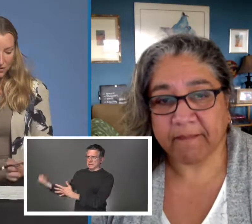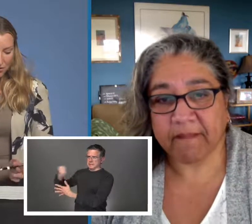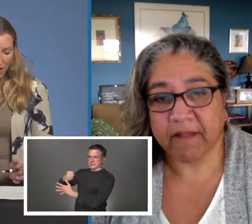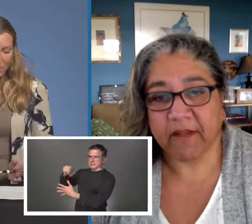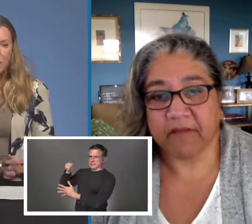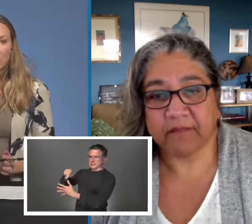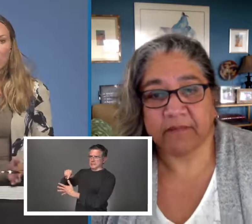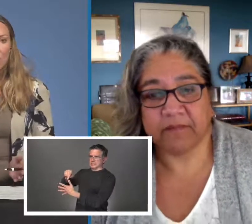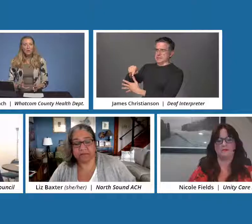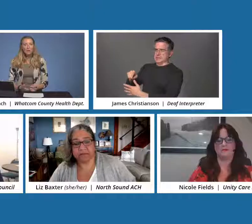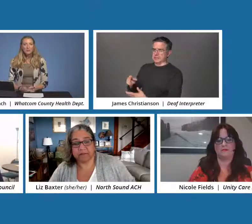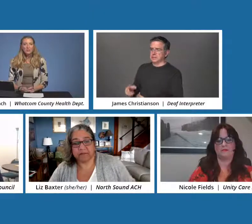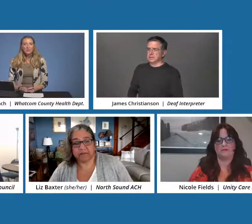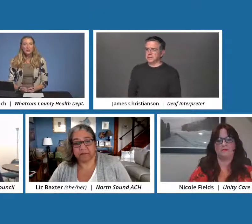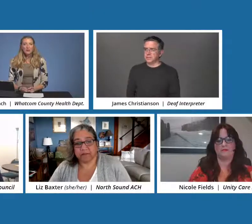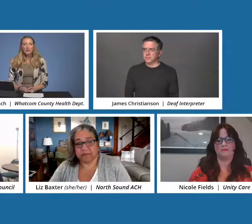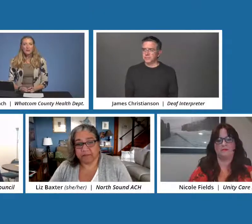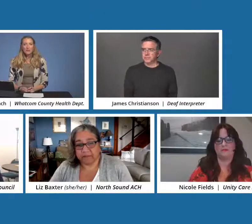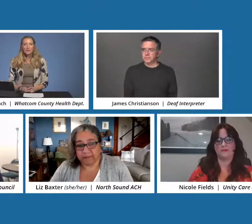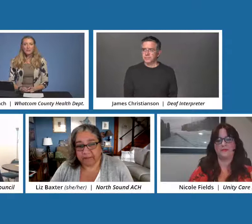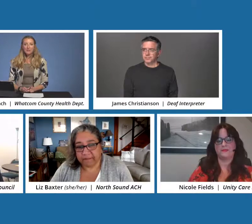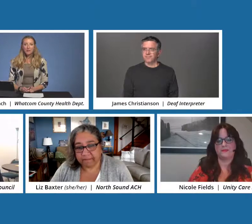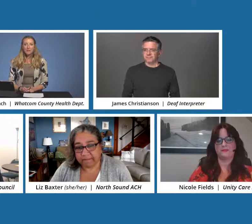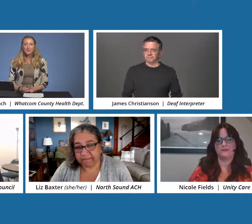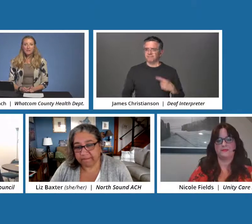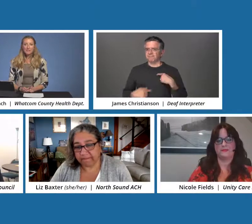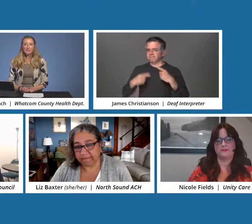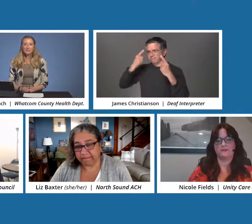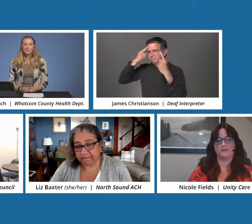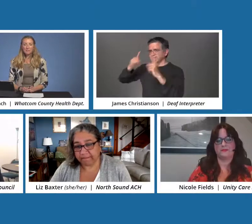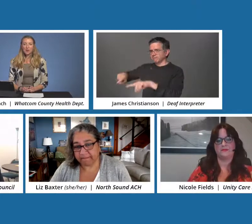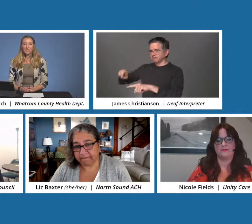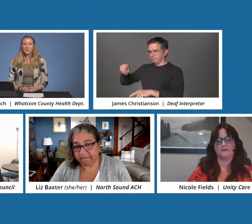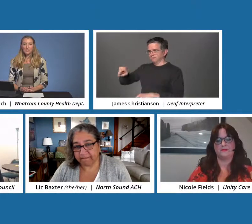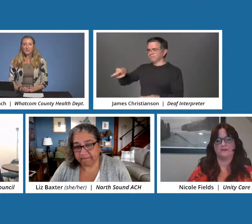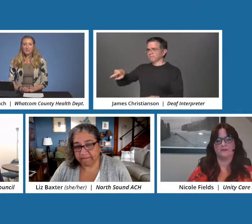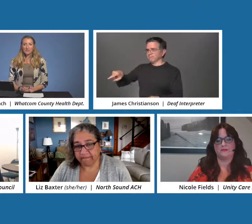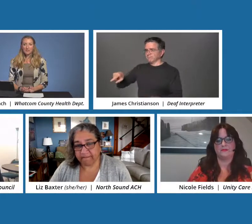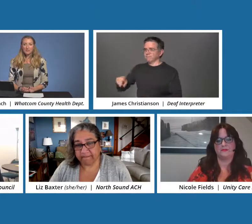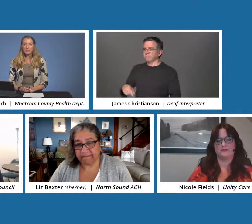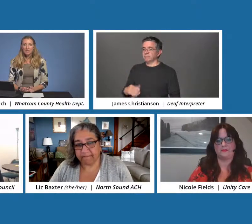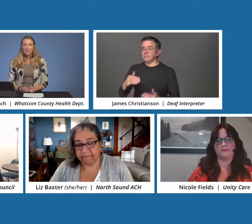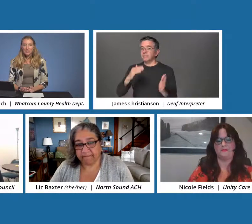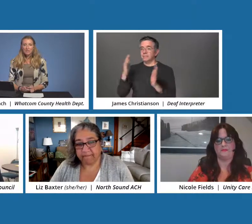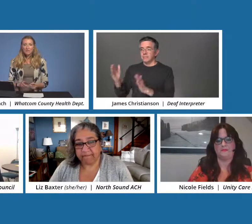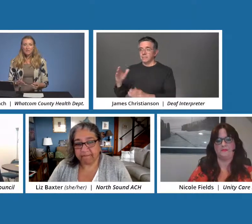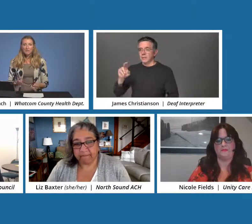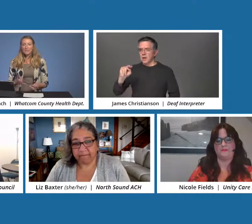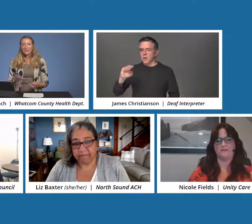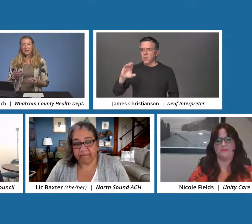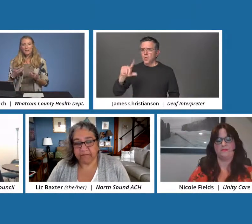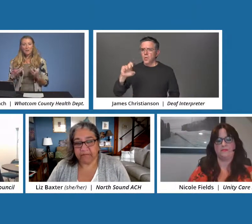So, Nicole, what are the specific populations that Unity Care is focusing on,